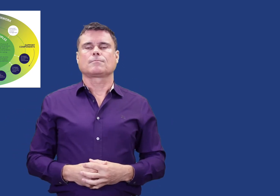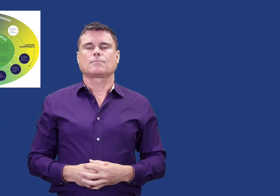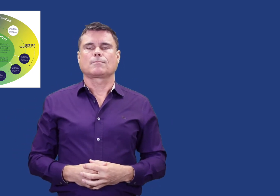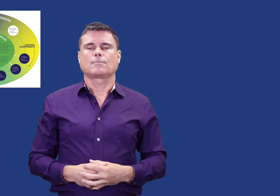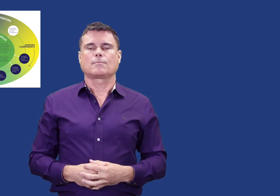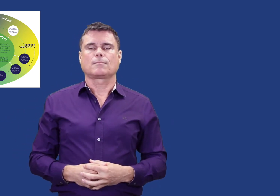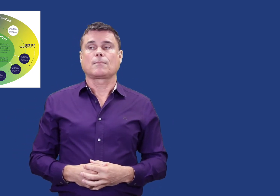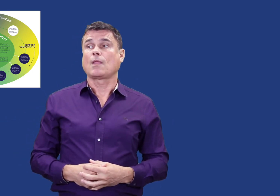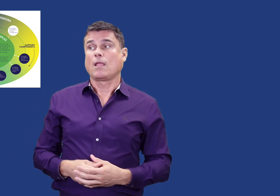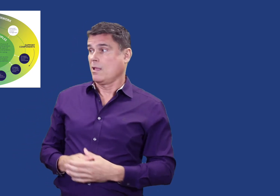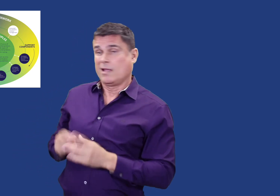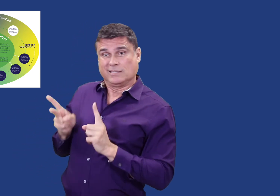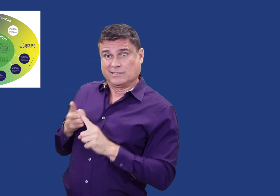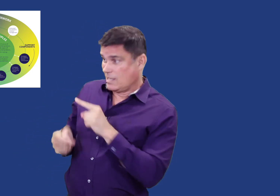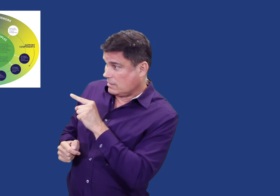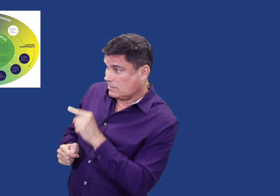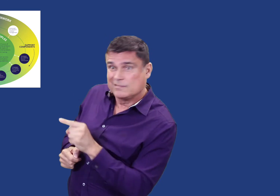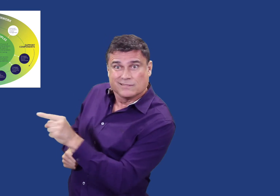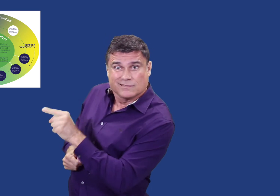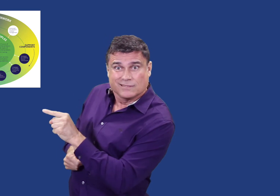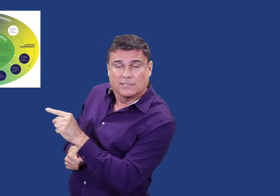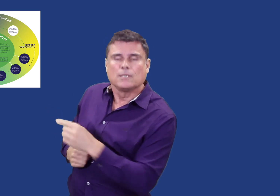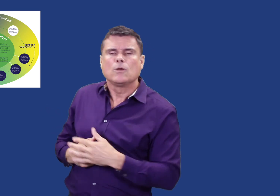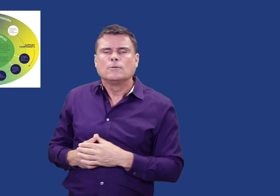THE SECOND COMPONENT